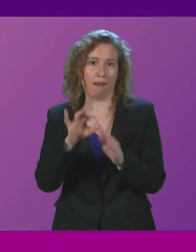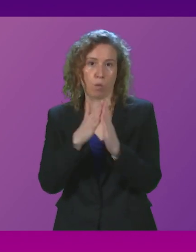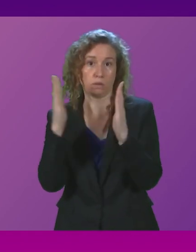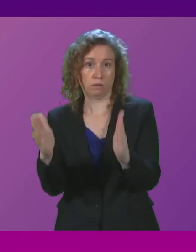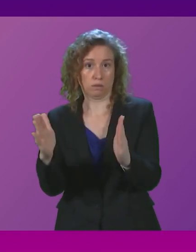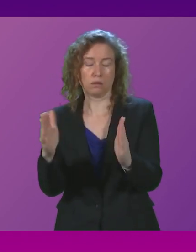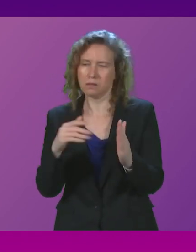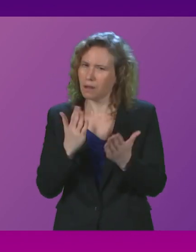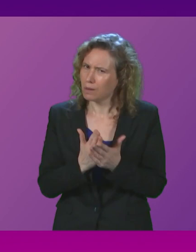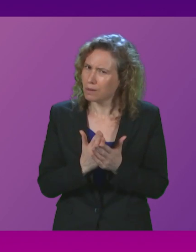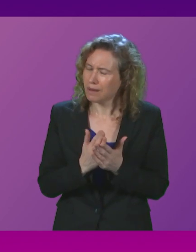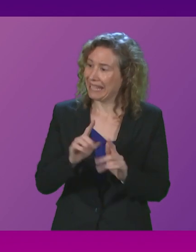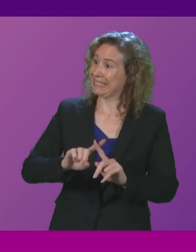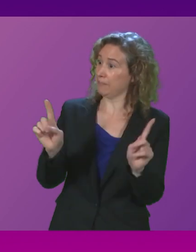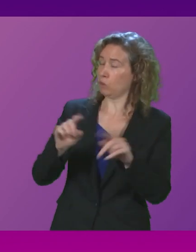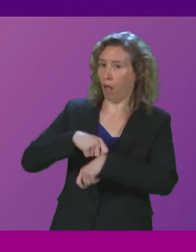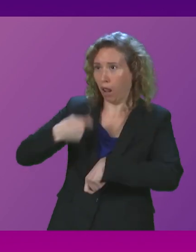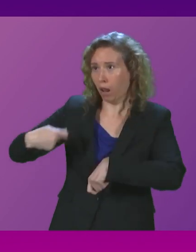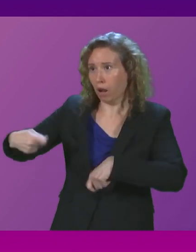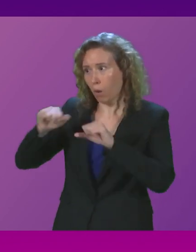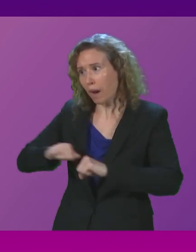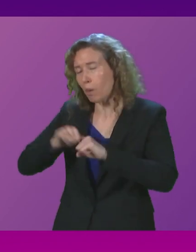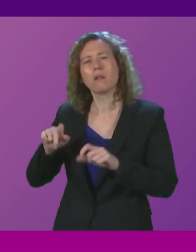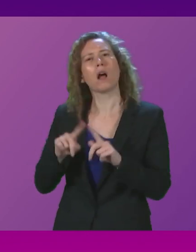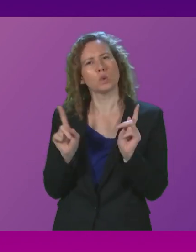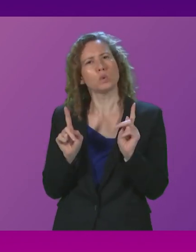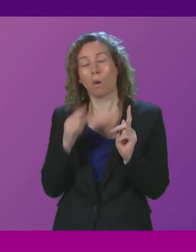Clearly, exceptional cases should not happen. When they do, lessons should be learned.